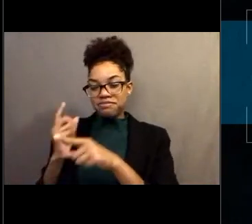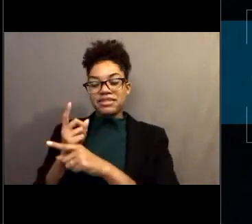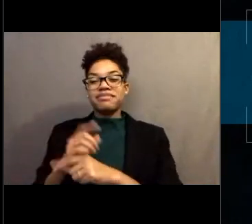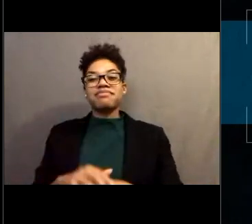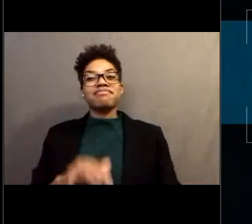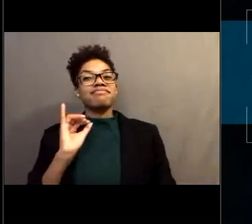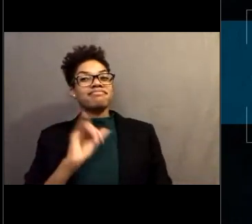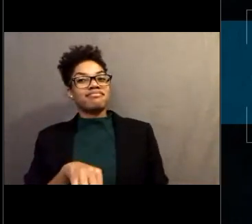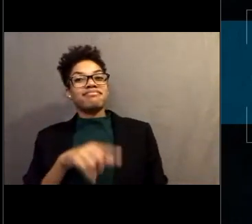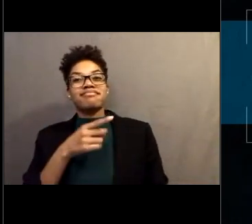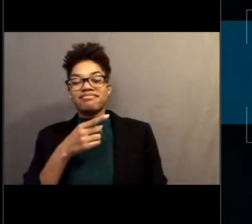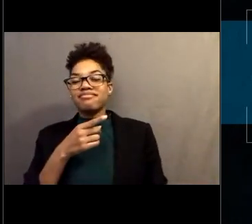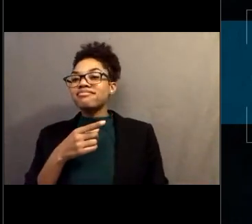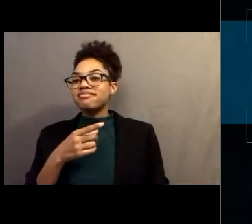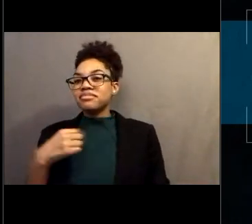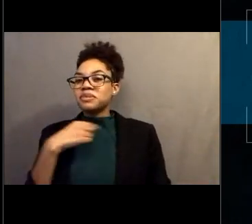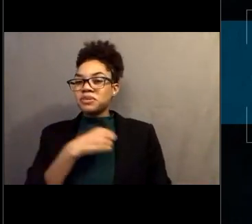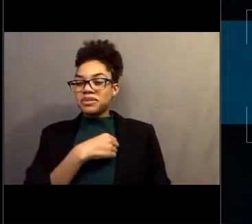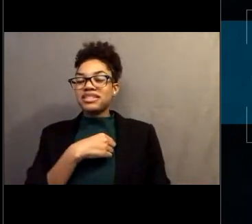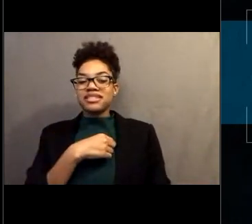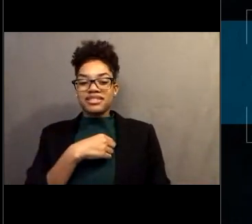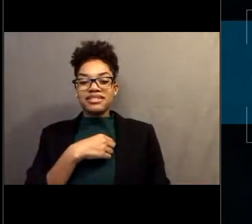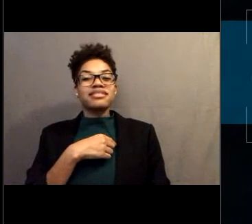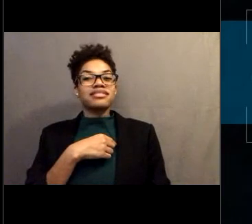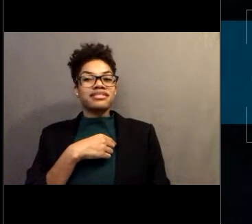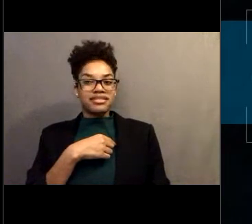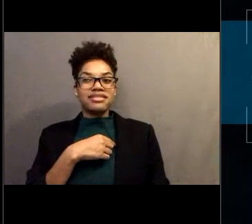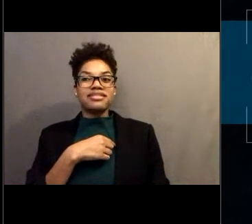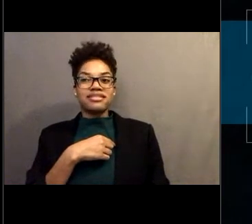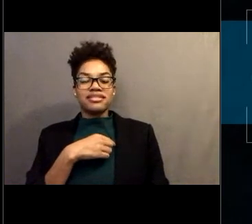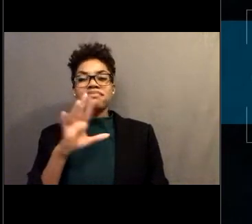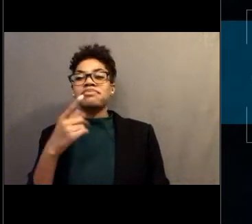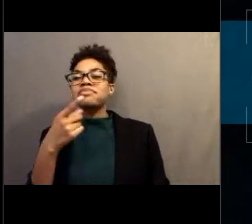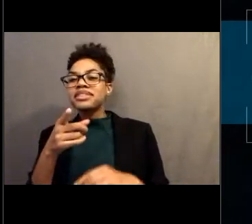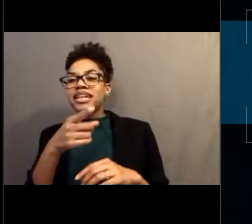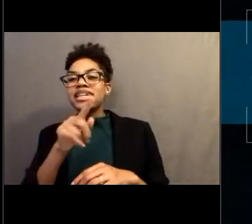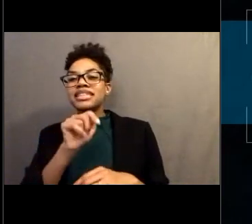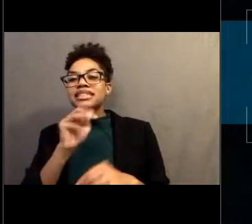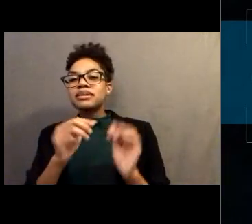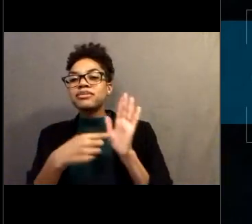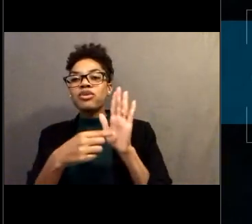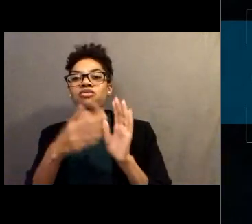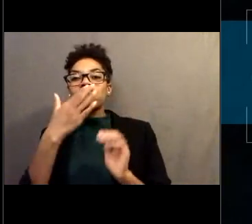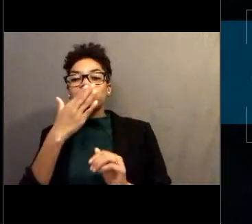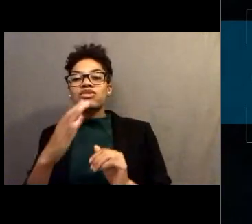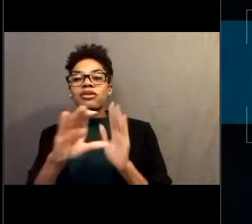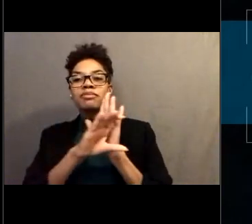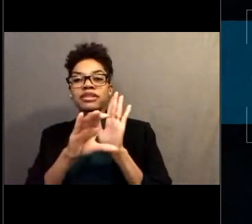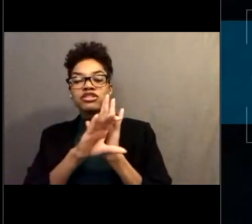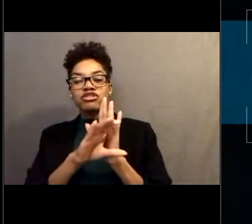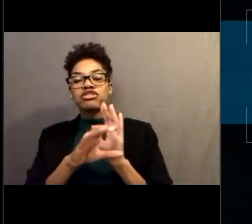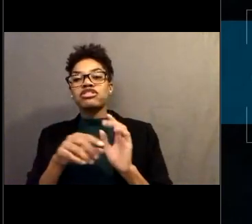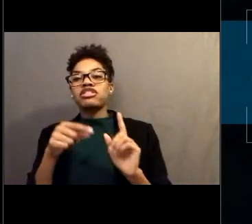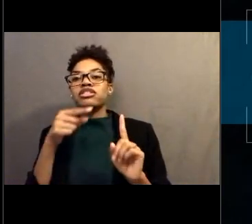You know we had to cut a slide that Tim showed a really good picture of Vandenberg and how, where rockets are launched.